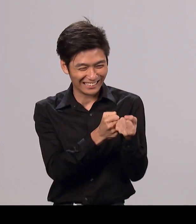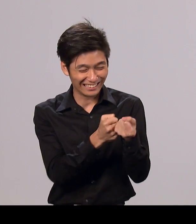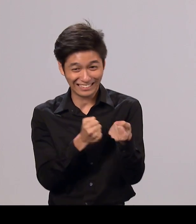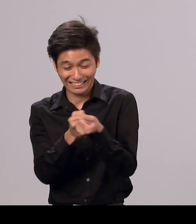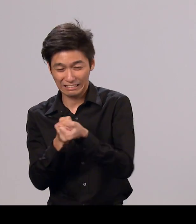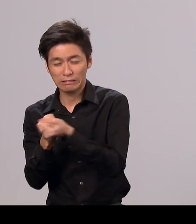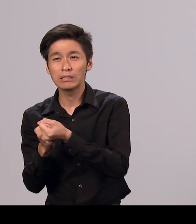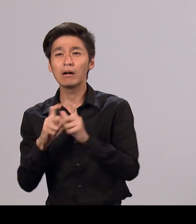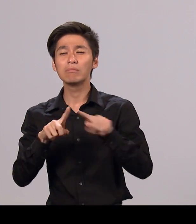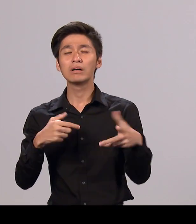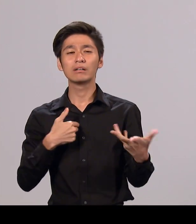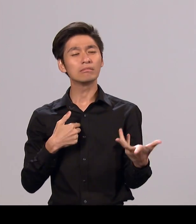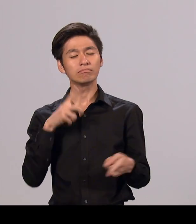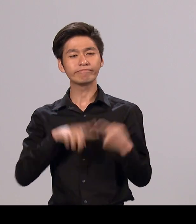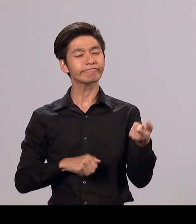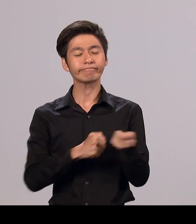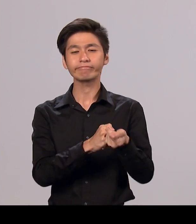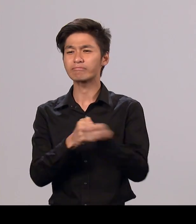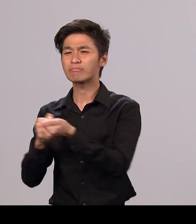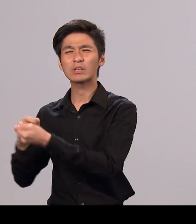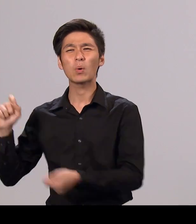It is not possible for us to side with everybody at once.